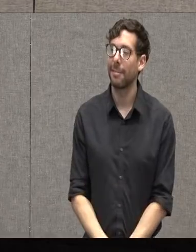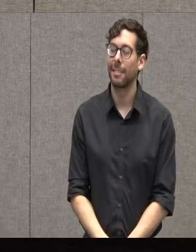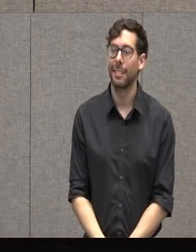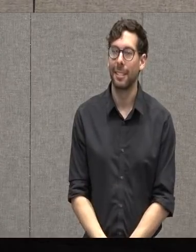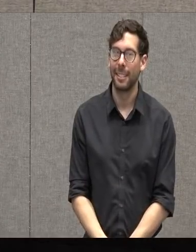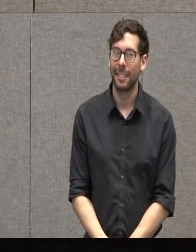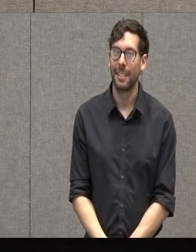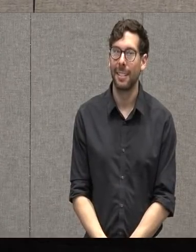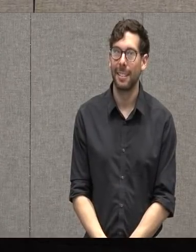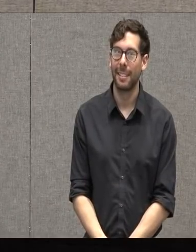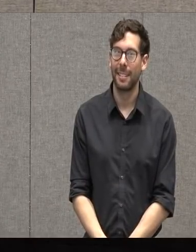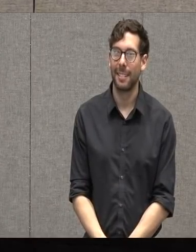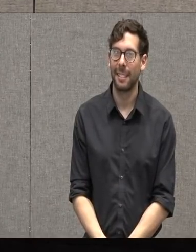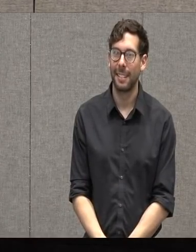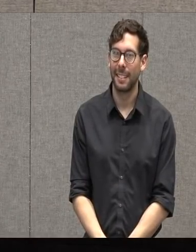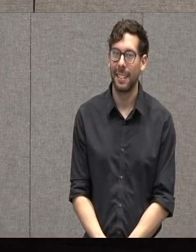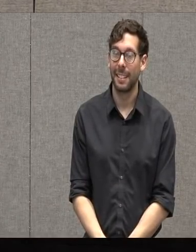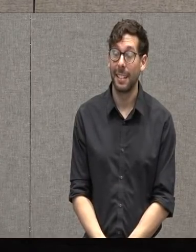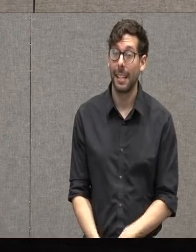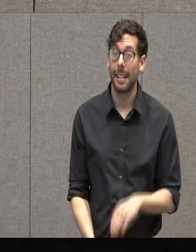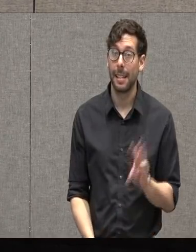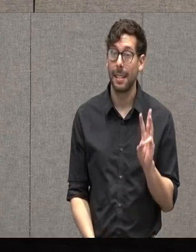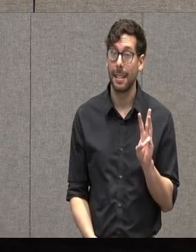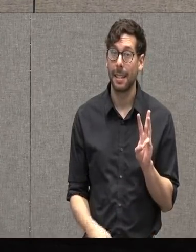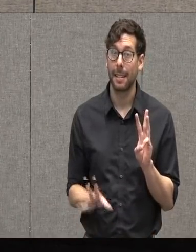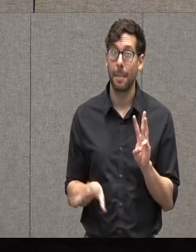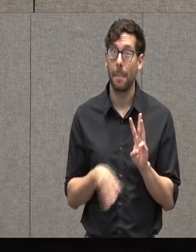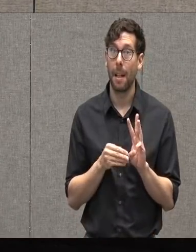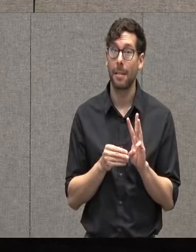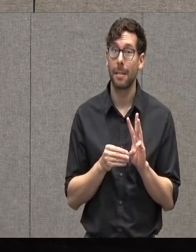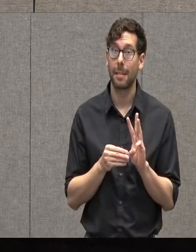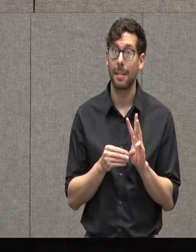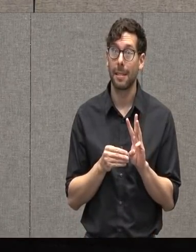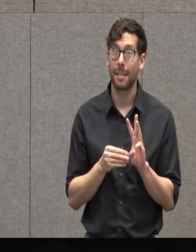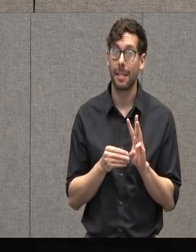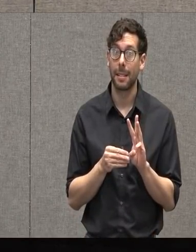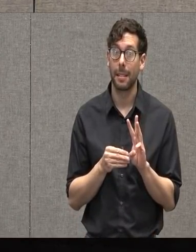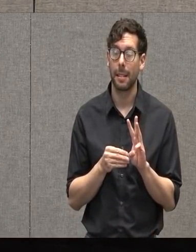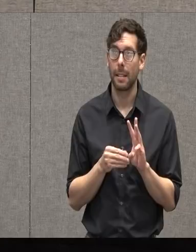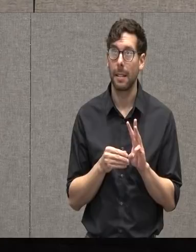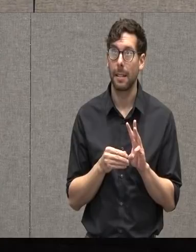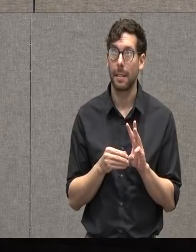Six plus after seven comes eight.